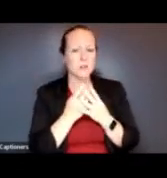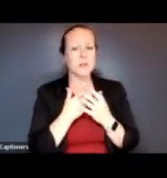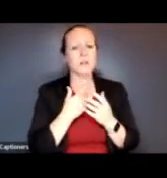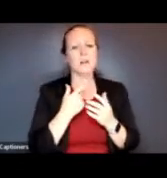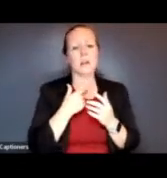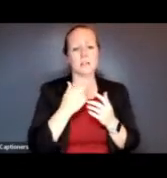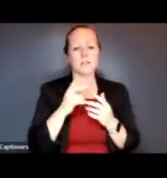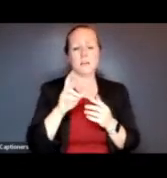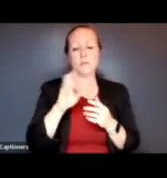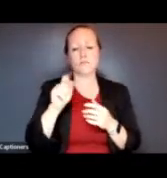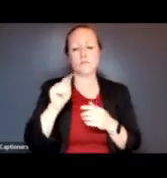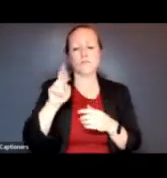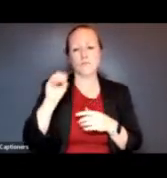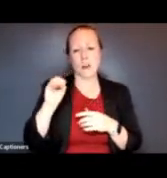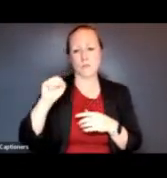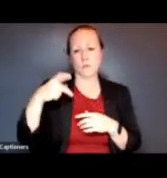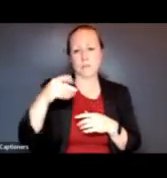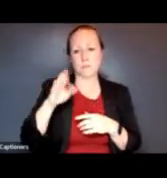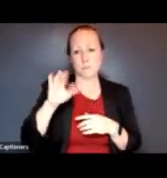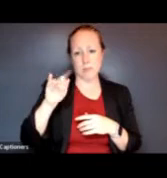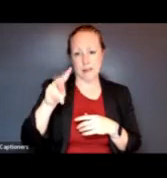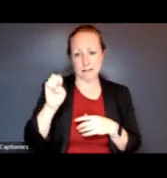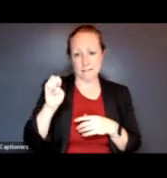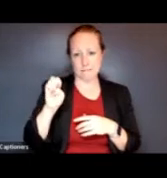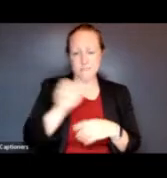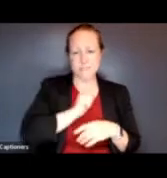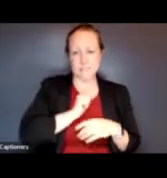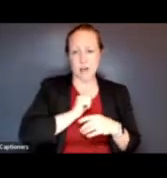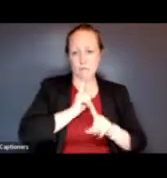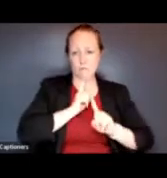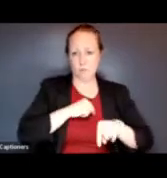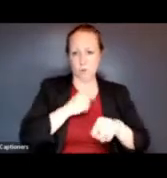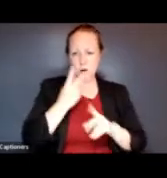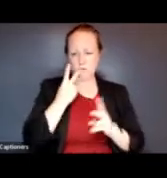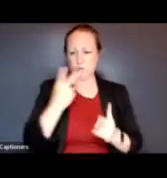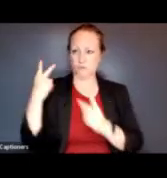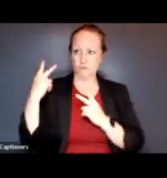report I'll talk more about are quite different from the techniques we use to diagnose or